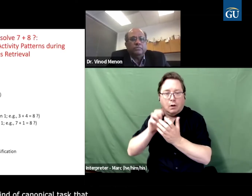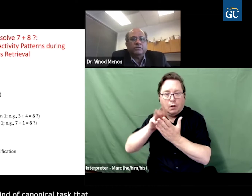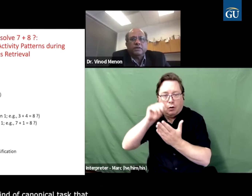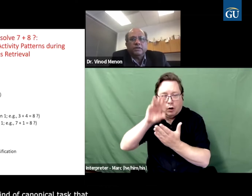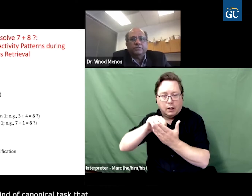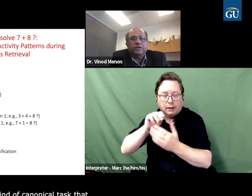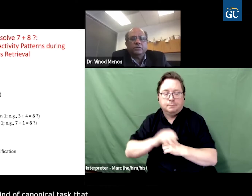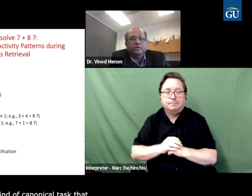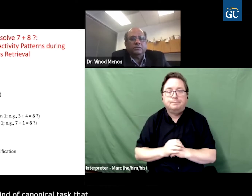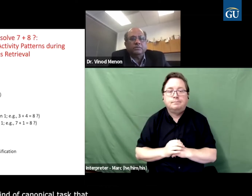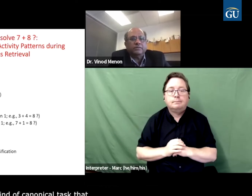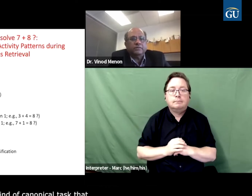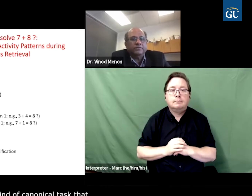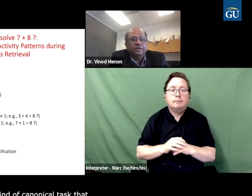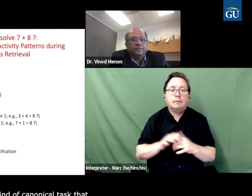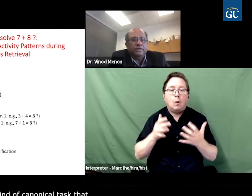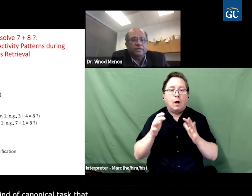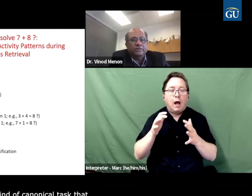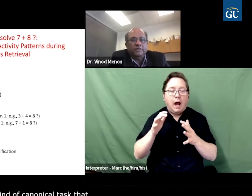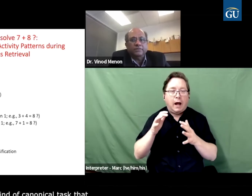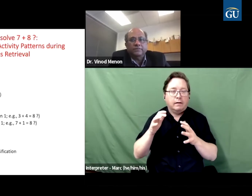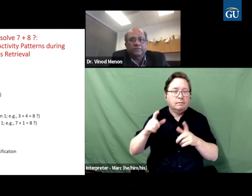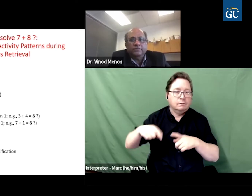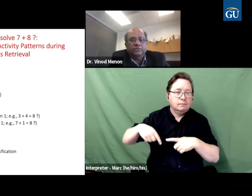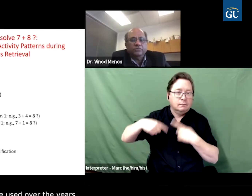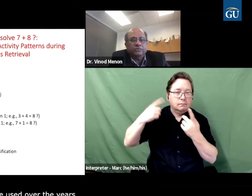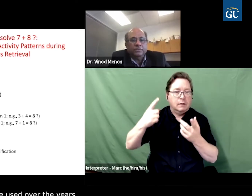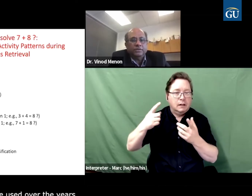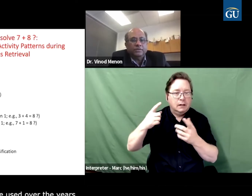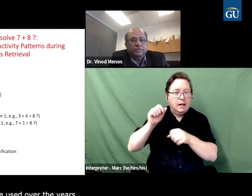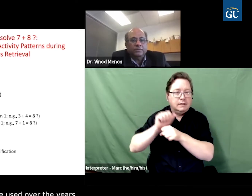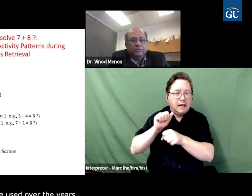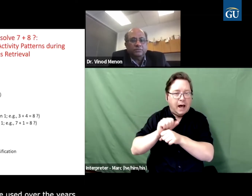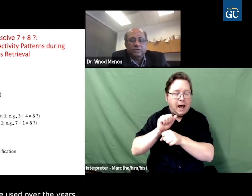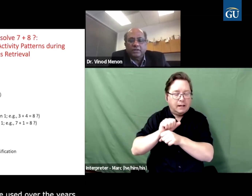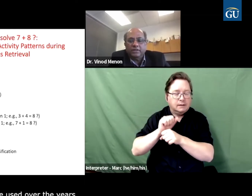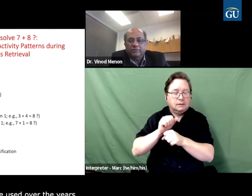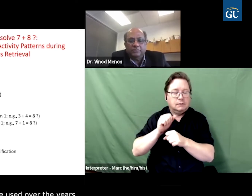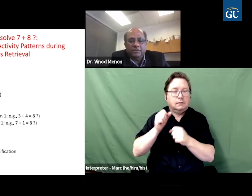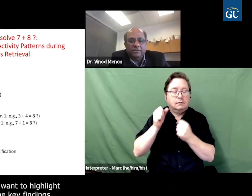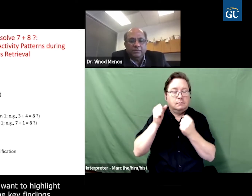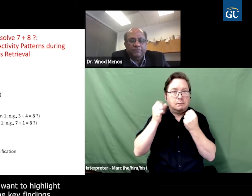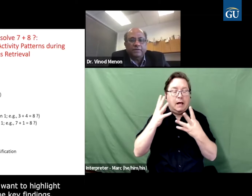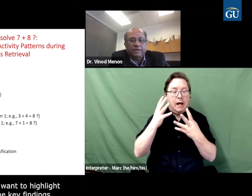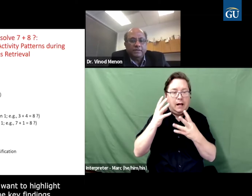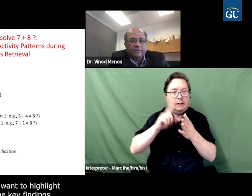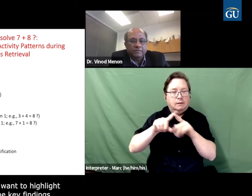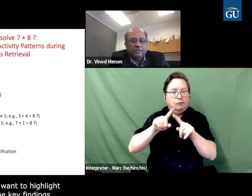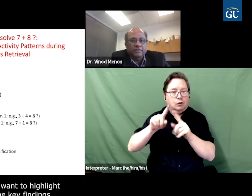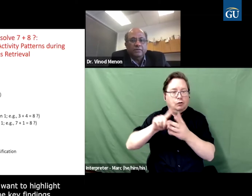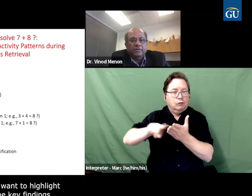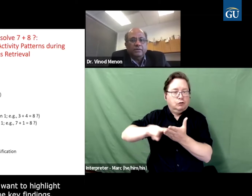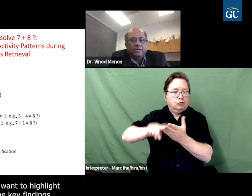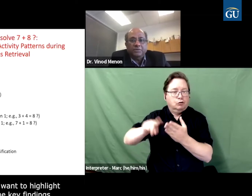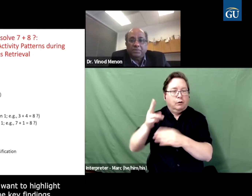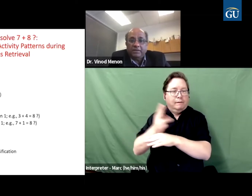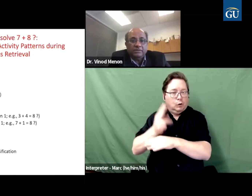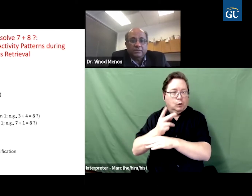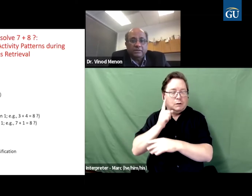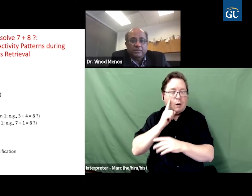so there's a kind of canonical task that we have others have used over the years i